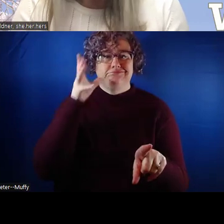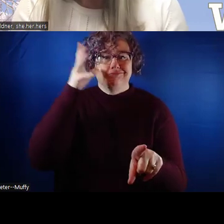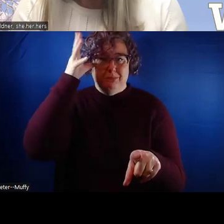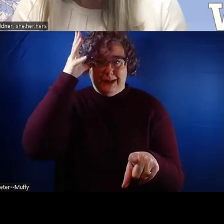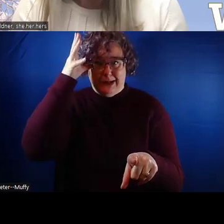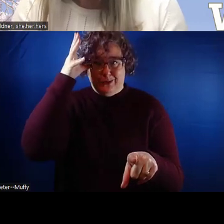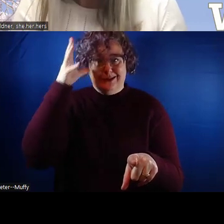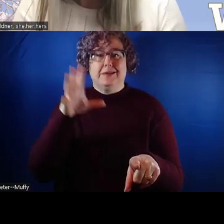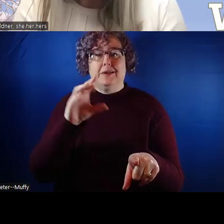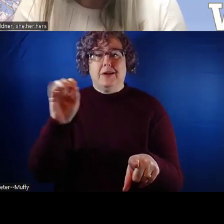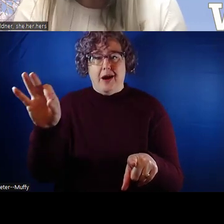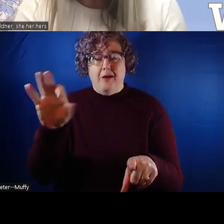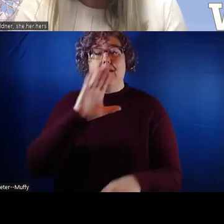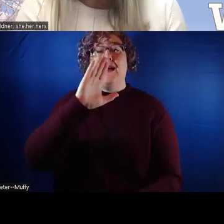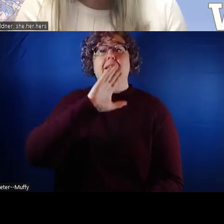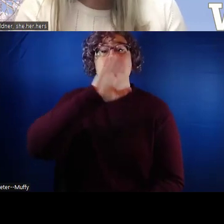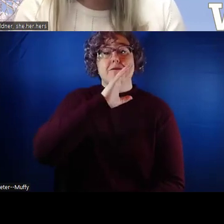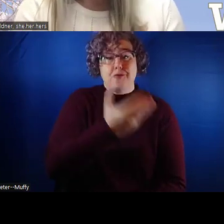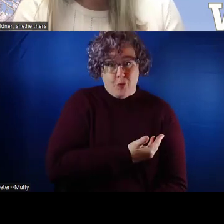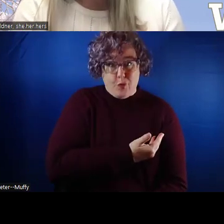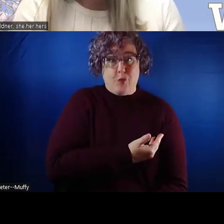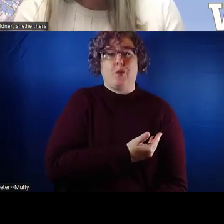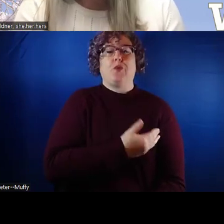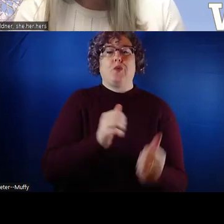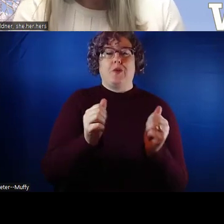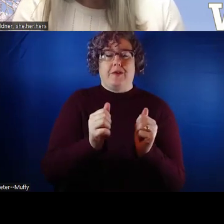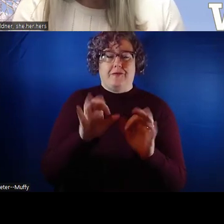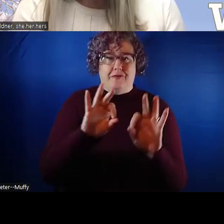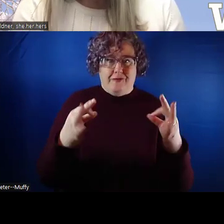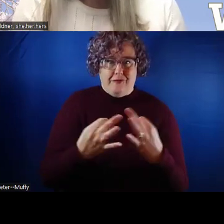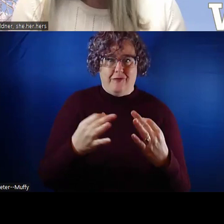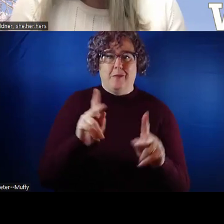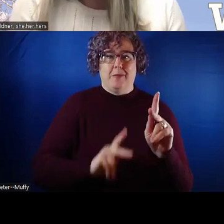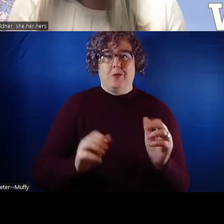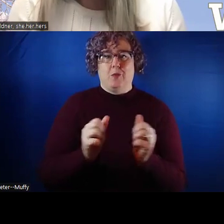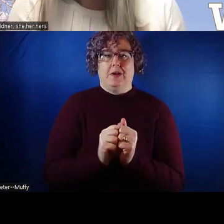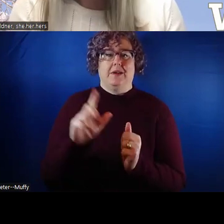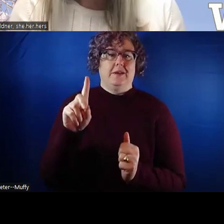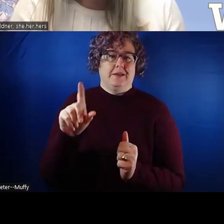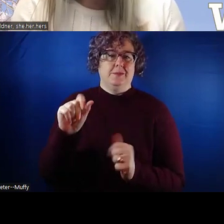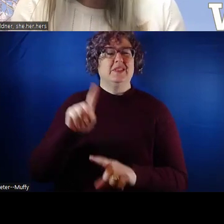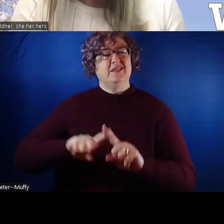as well as the daughter of family members with disabilities that are different than mine.